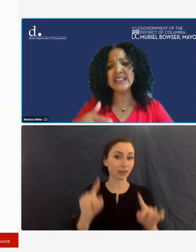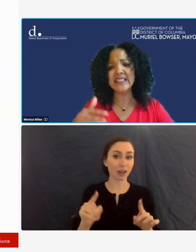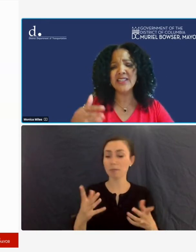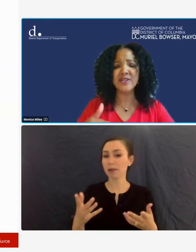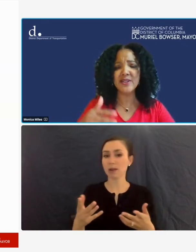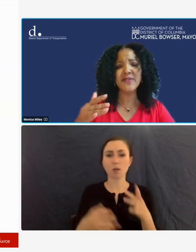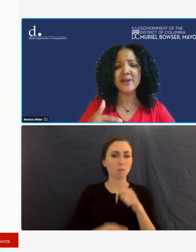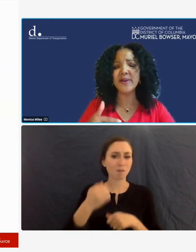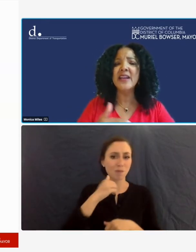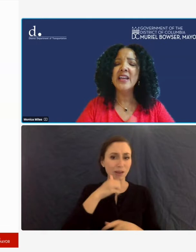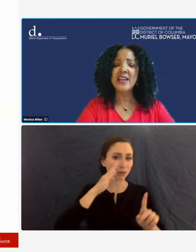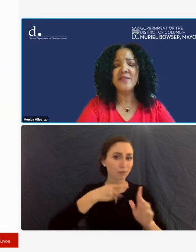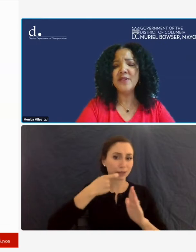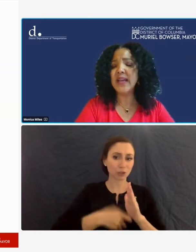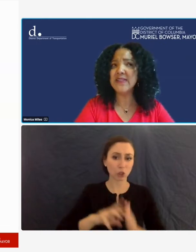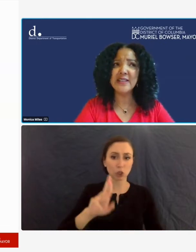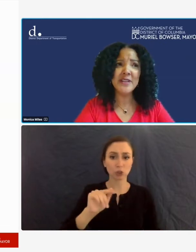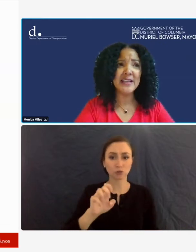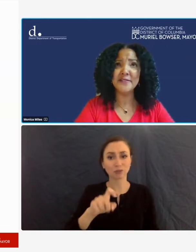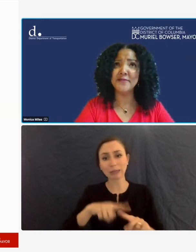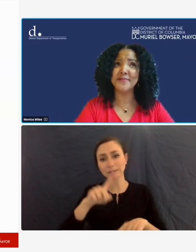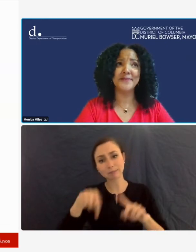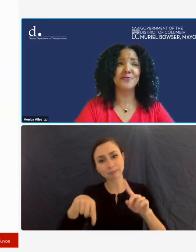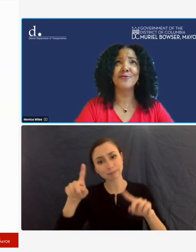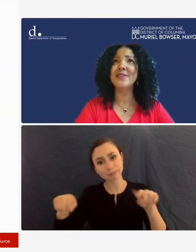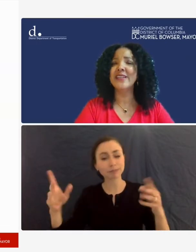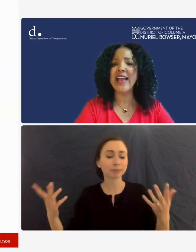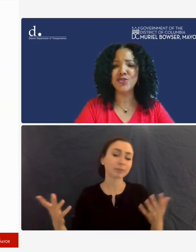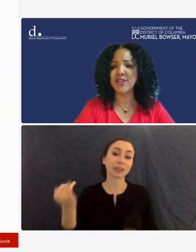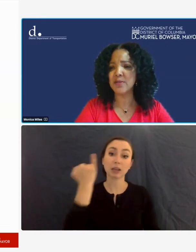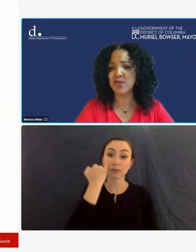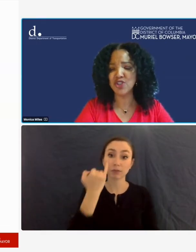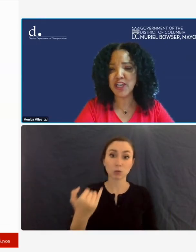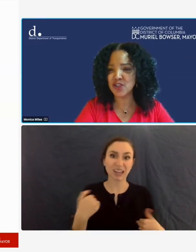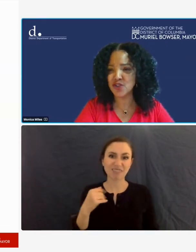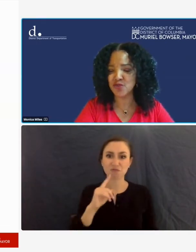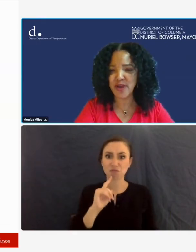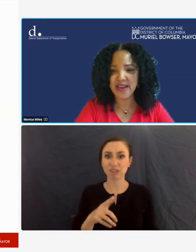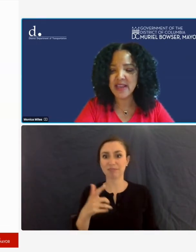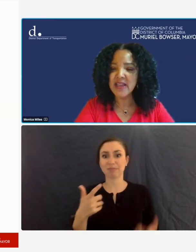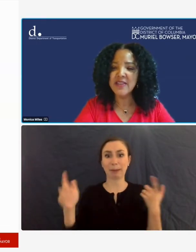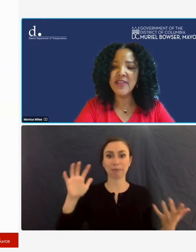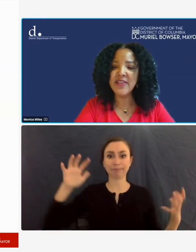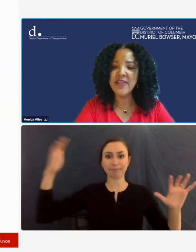you know they'll vary if you have some kind of really astronomical change in your rate that